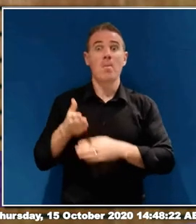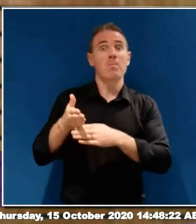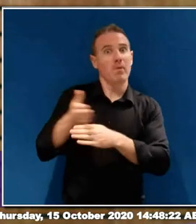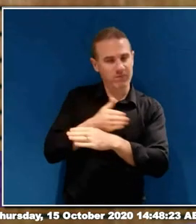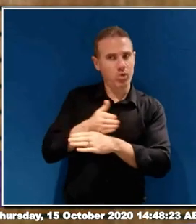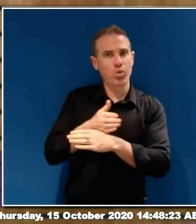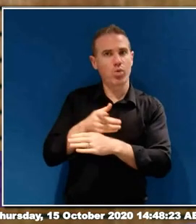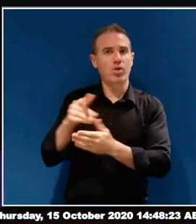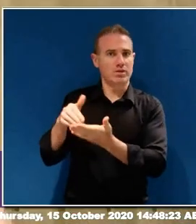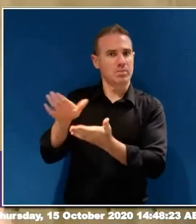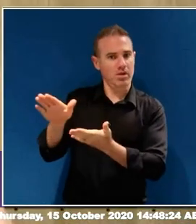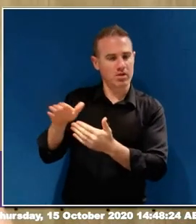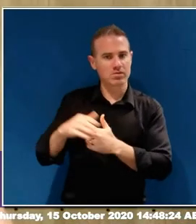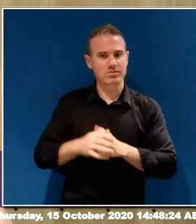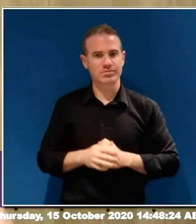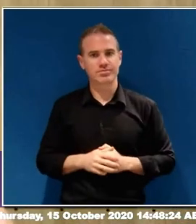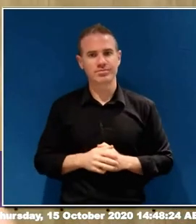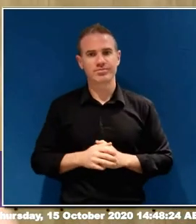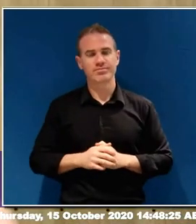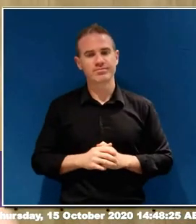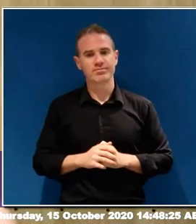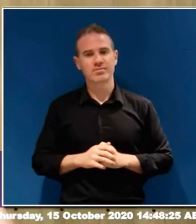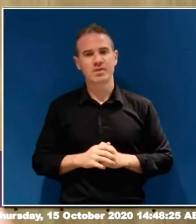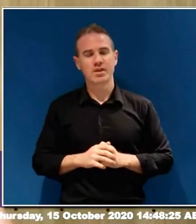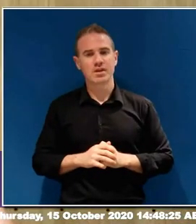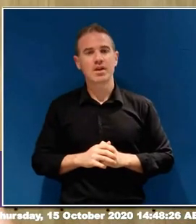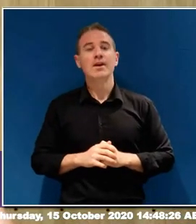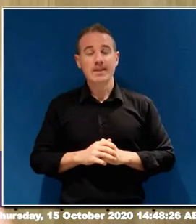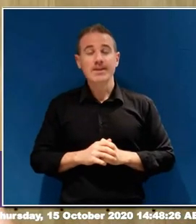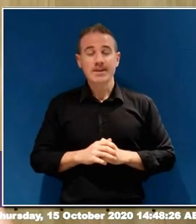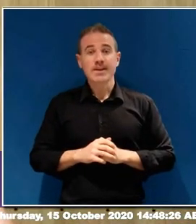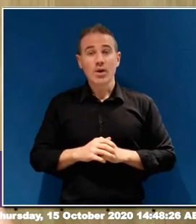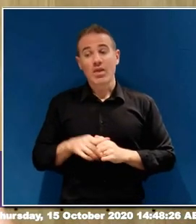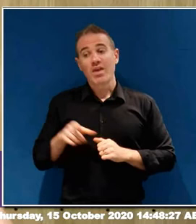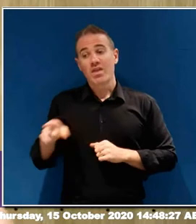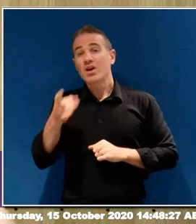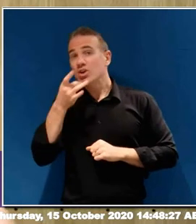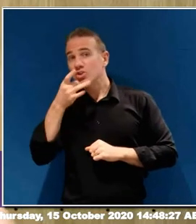He was under an EAP process plan so he would have had - he had